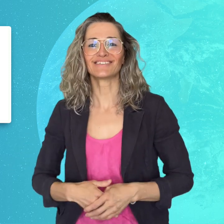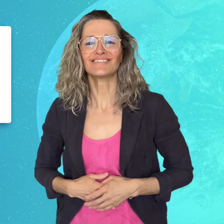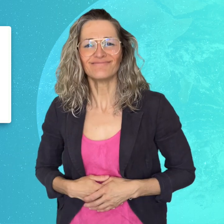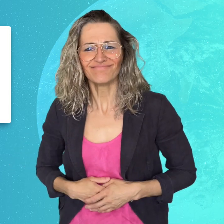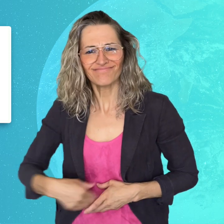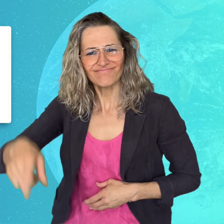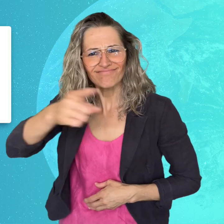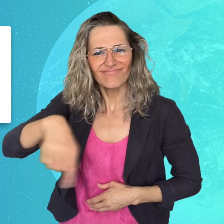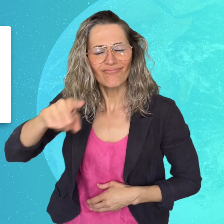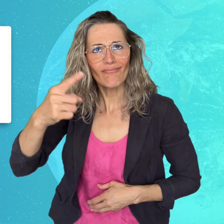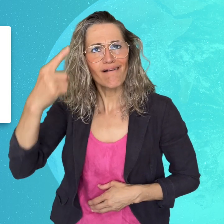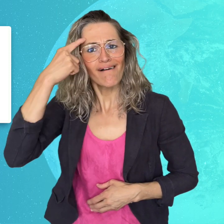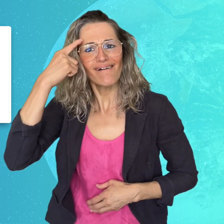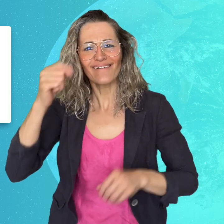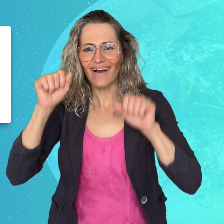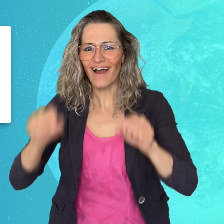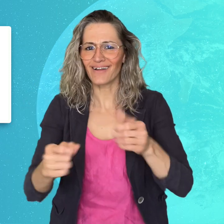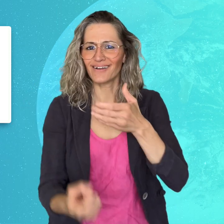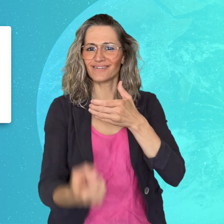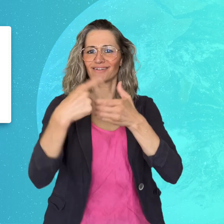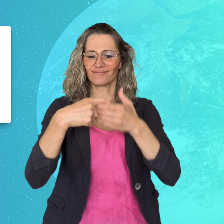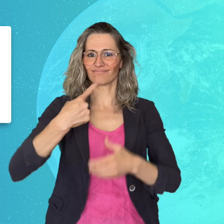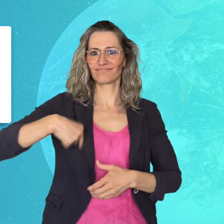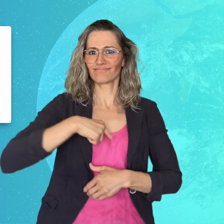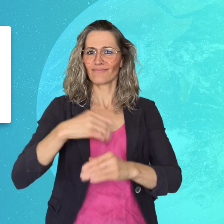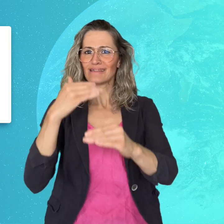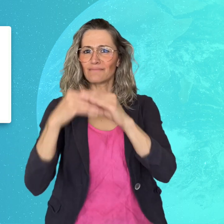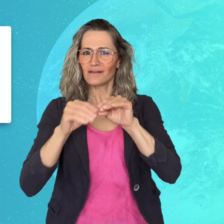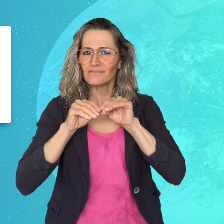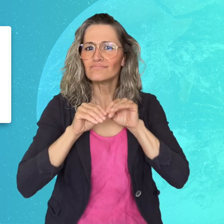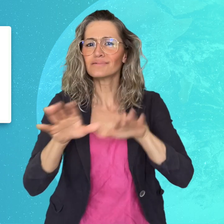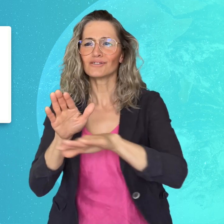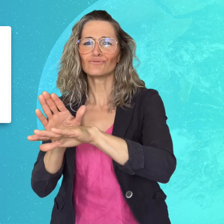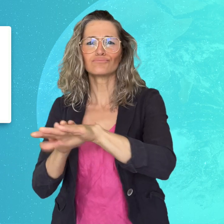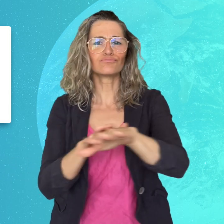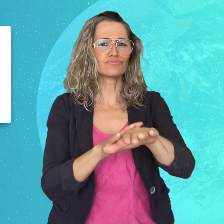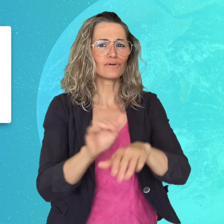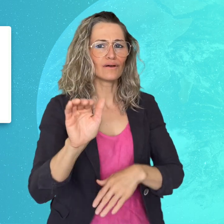Be sure to subscribe to our email newsletter